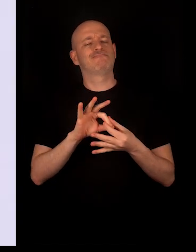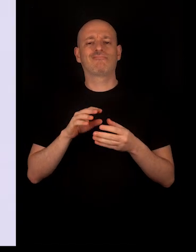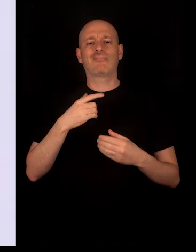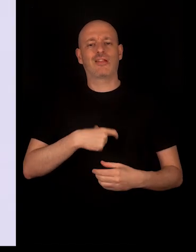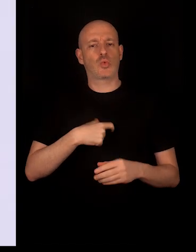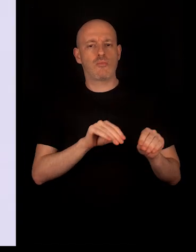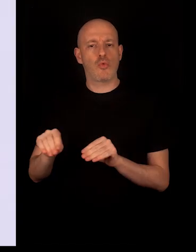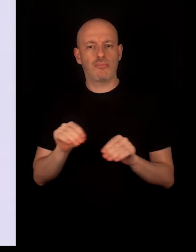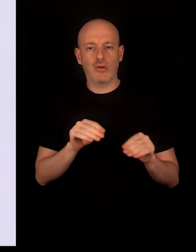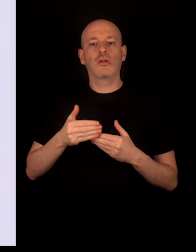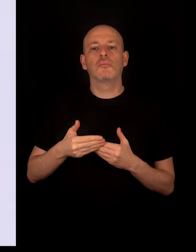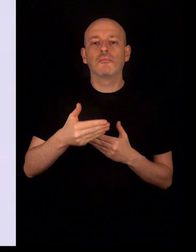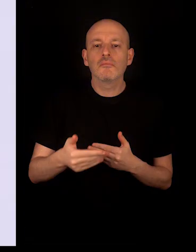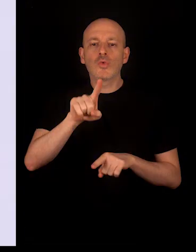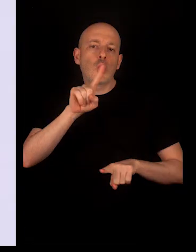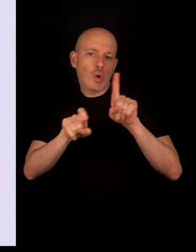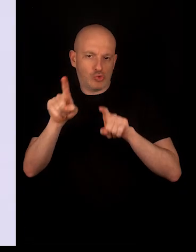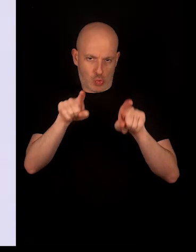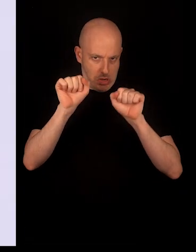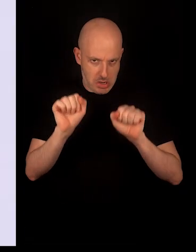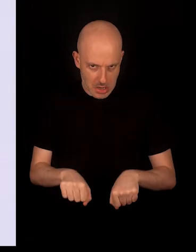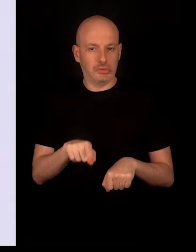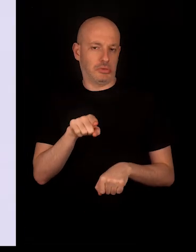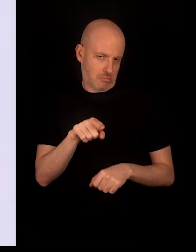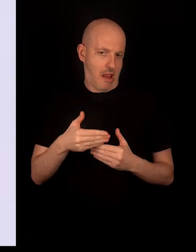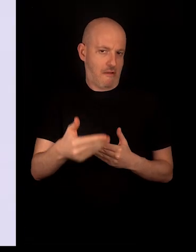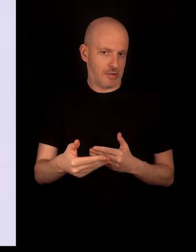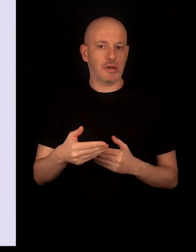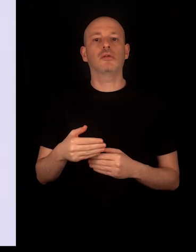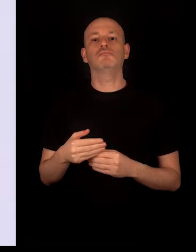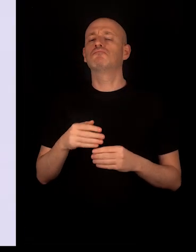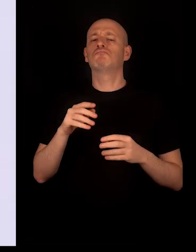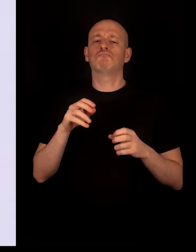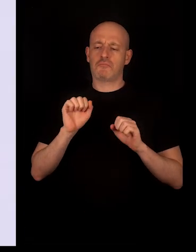about the individual mobility, and afterwards you can ask your questions.